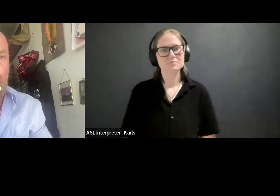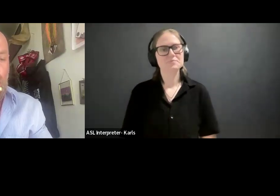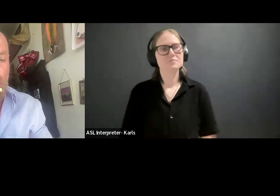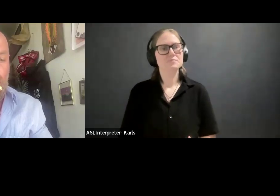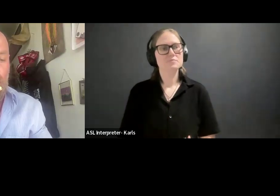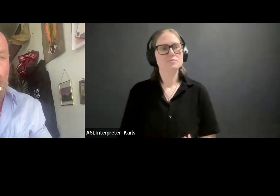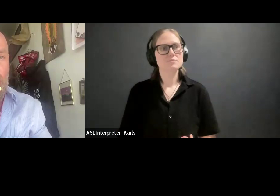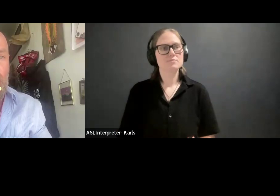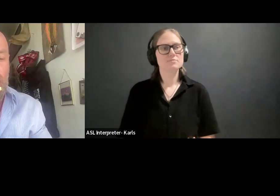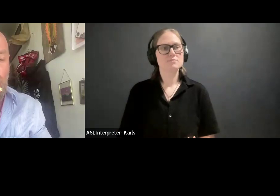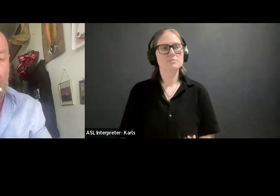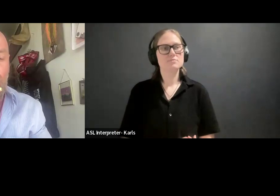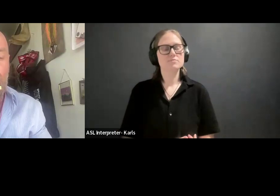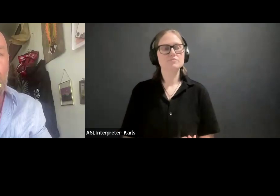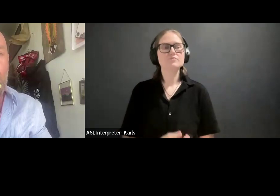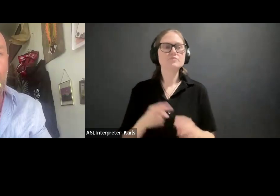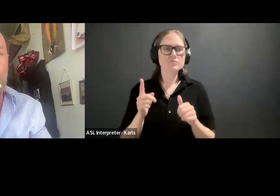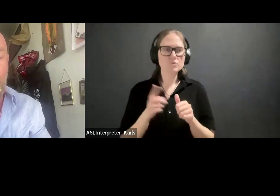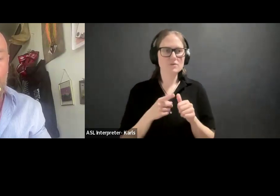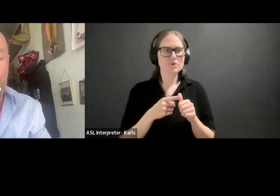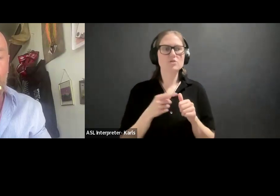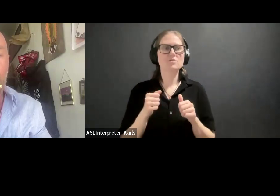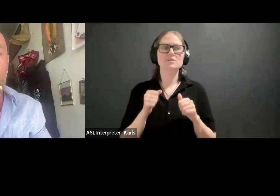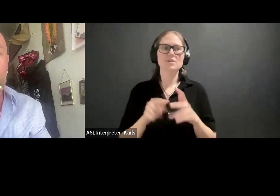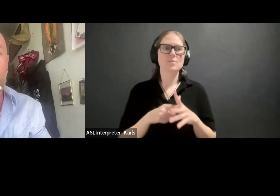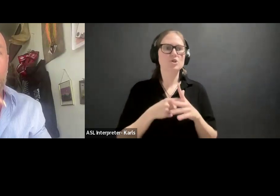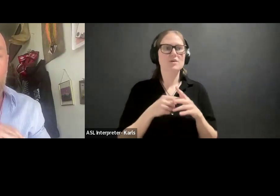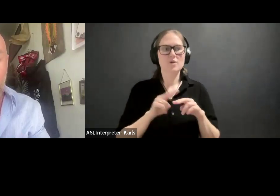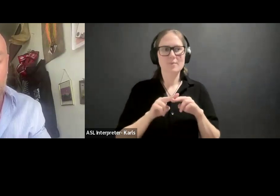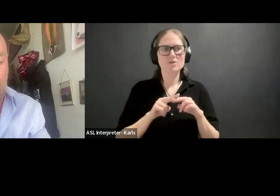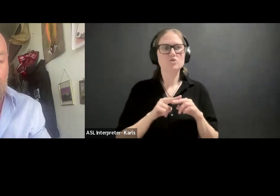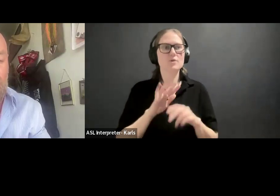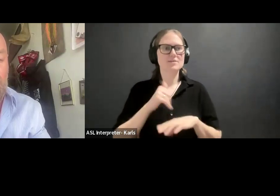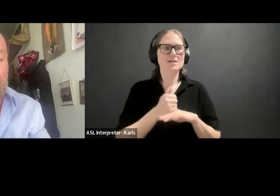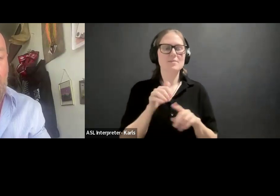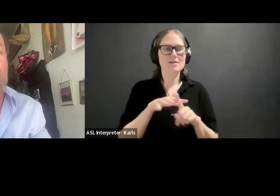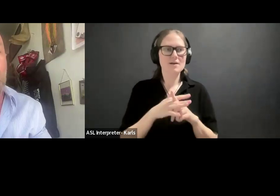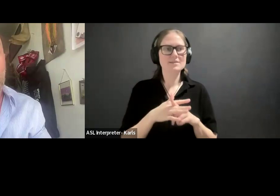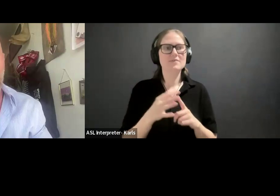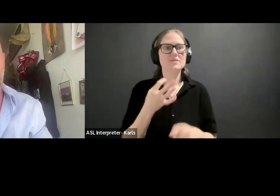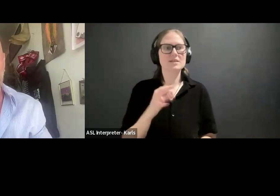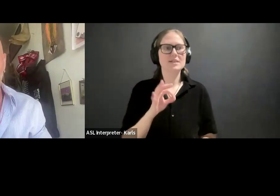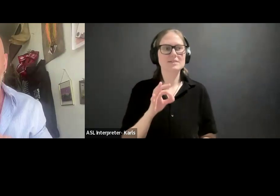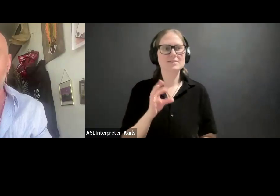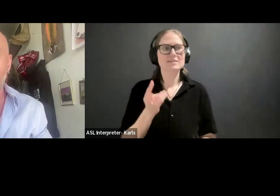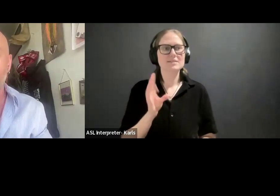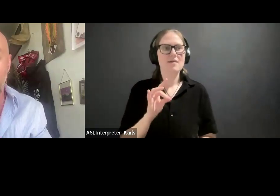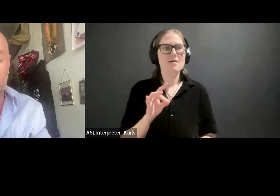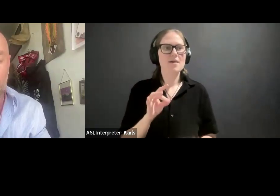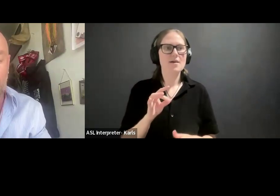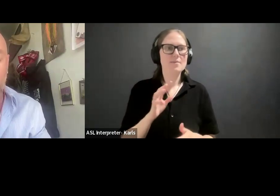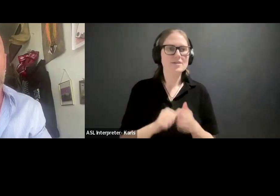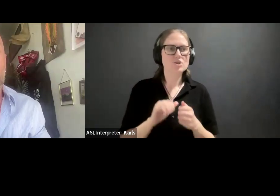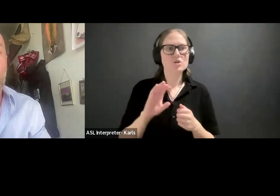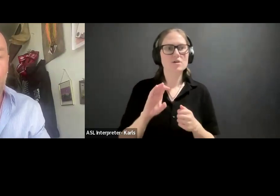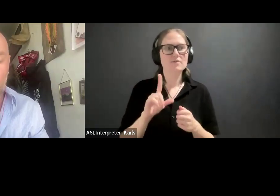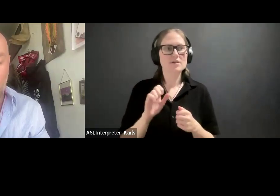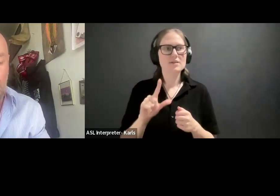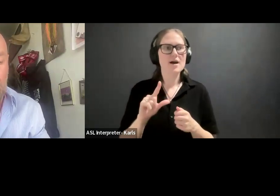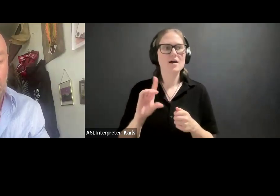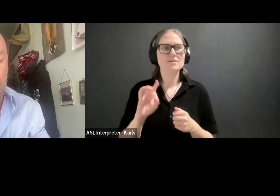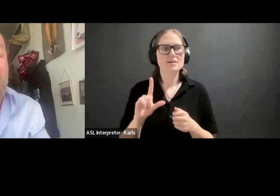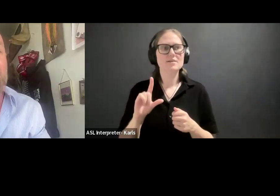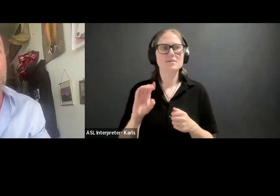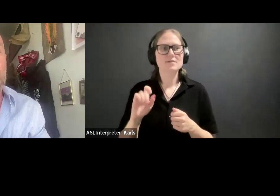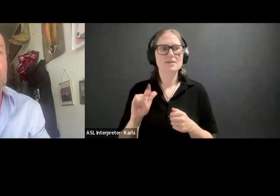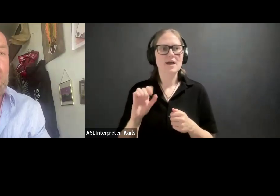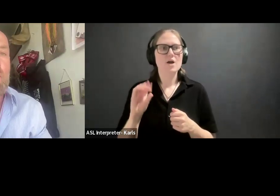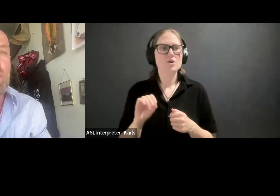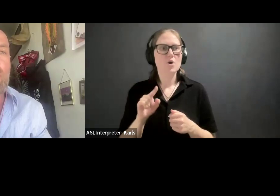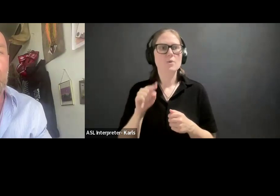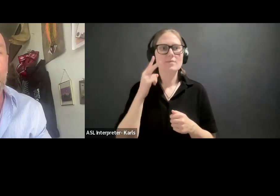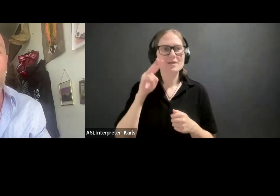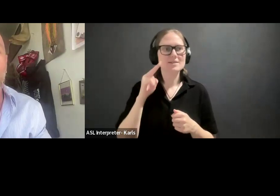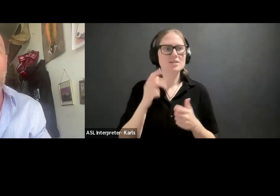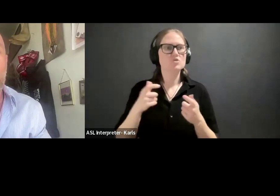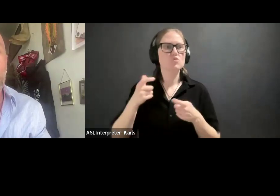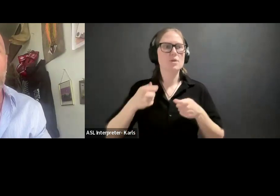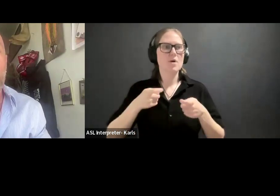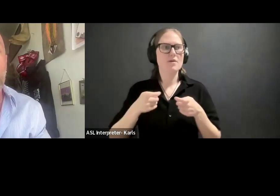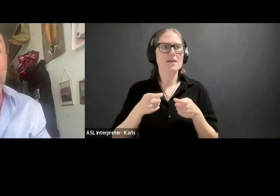So, first, I situate the birth of the metro in the context of the 1968 massacre of Clal del Alalco, when Mexico's ruling party known as the Pre-murdered hundreds of student activists. There's a persistent urban legend that